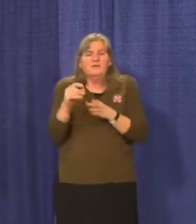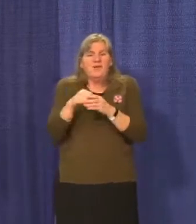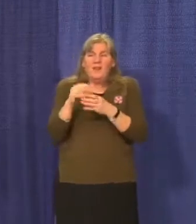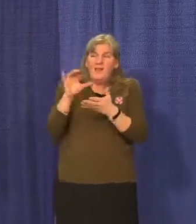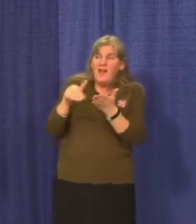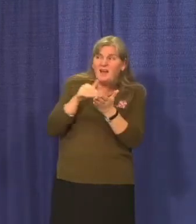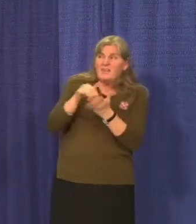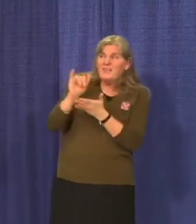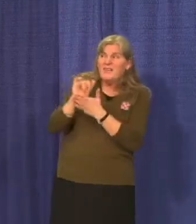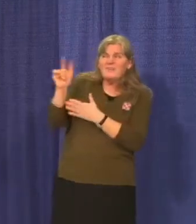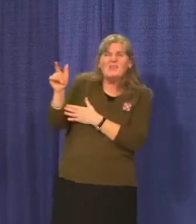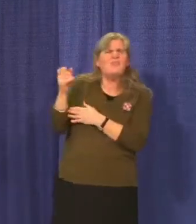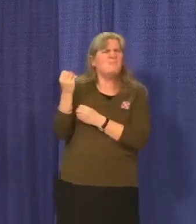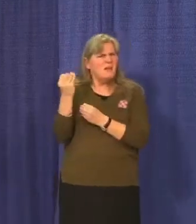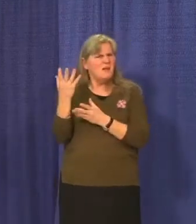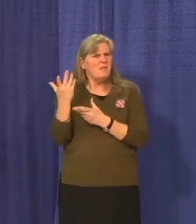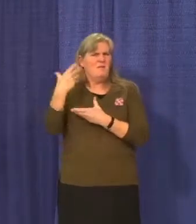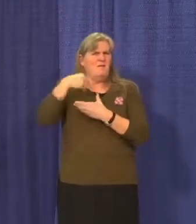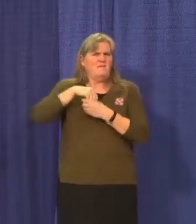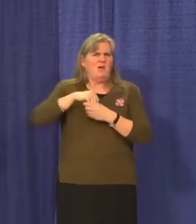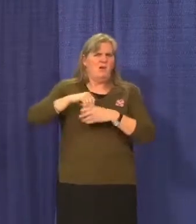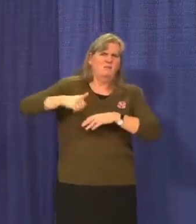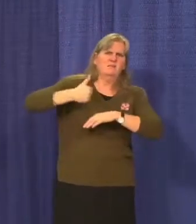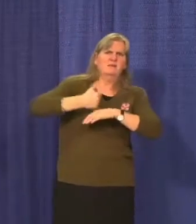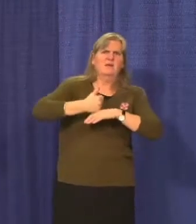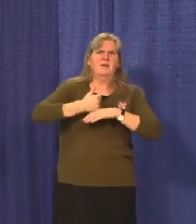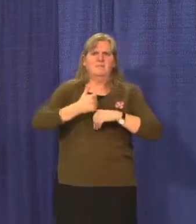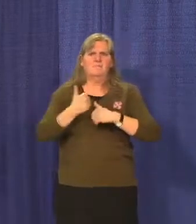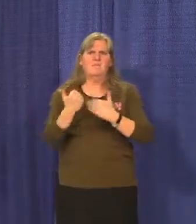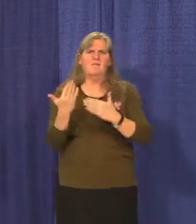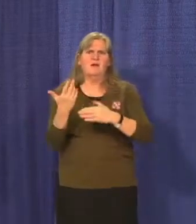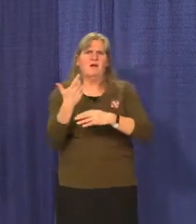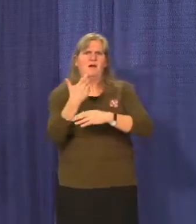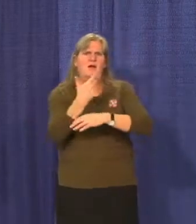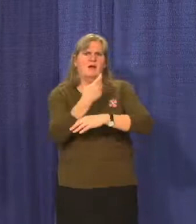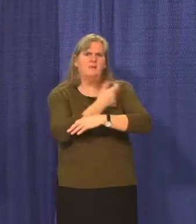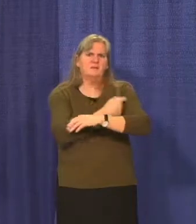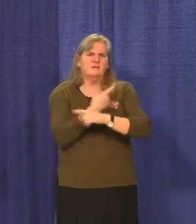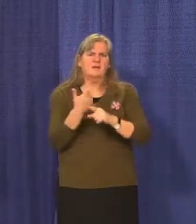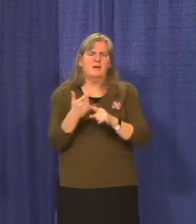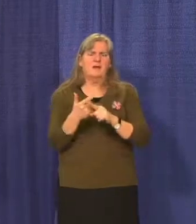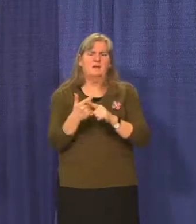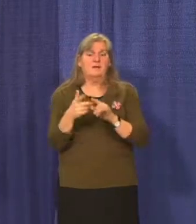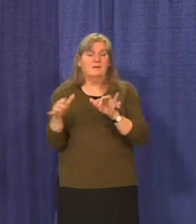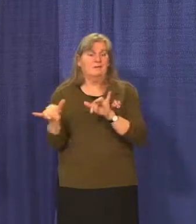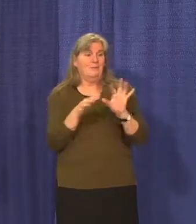There were lots of people doing that vaccination. We just wanted it to happen, and